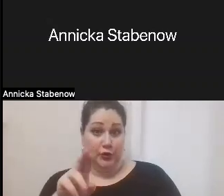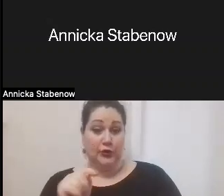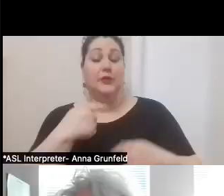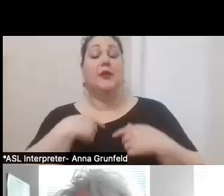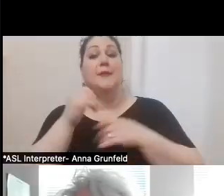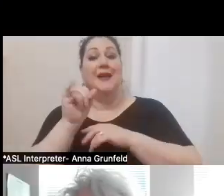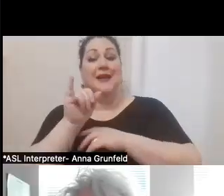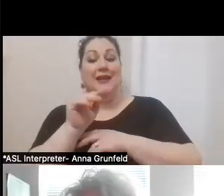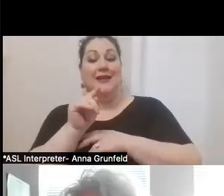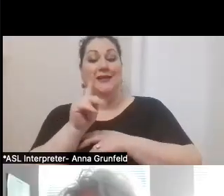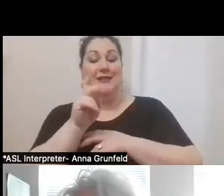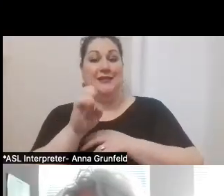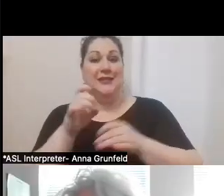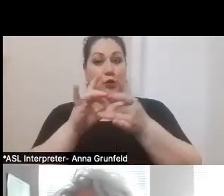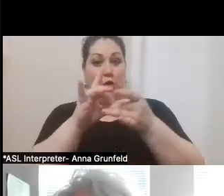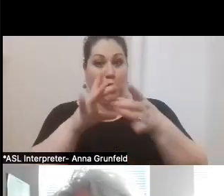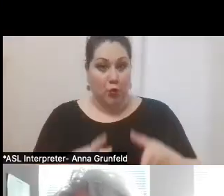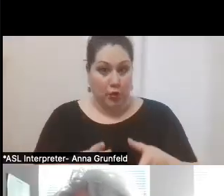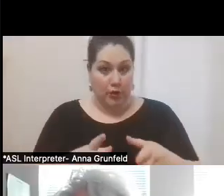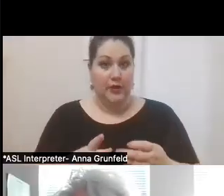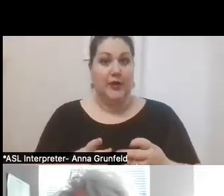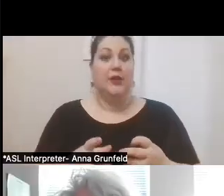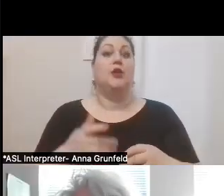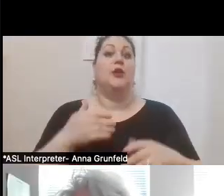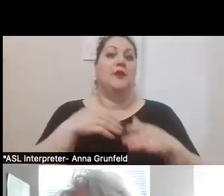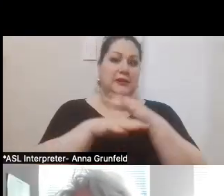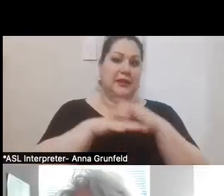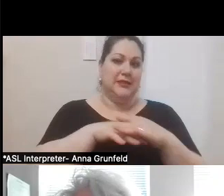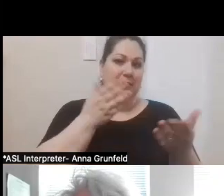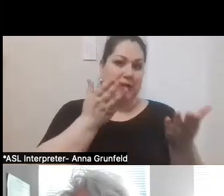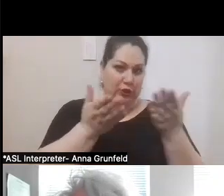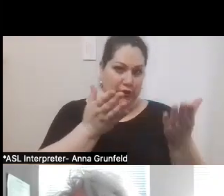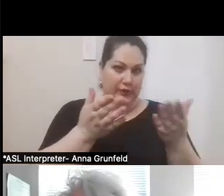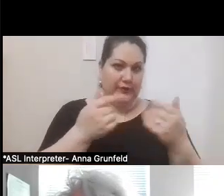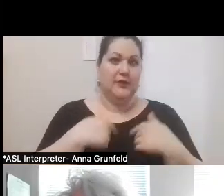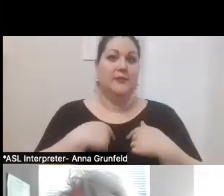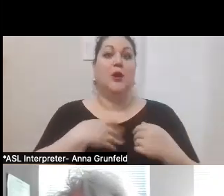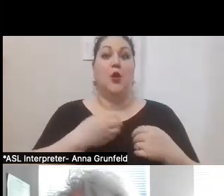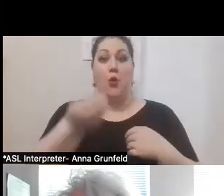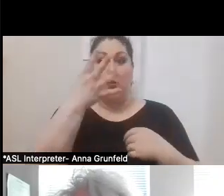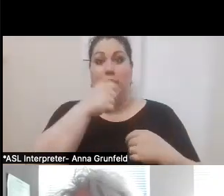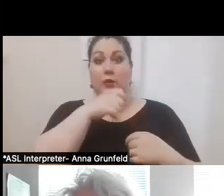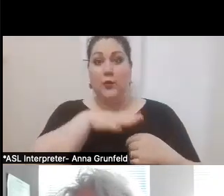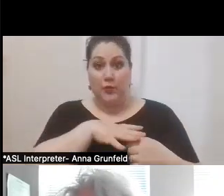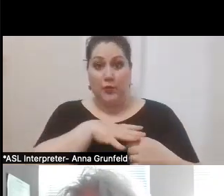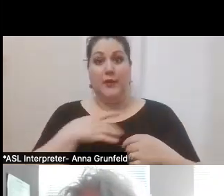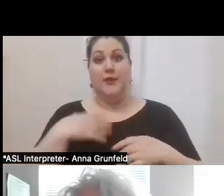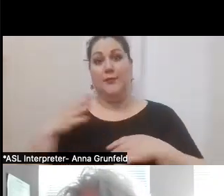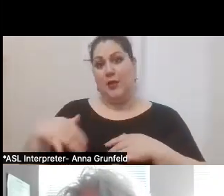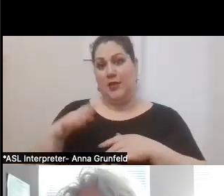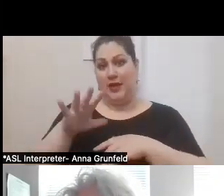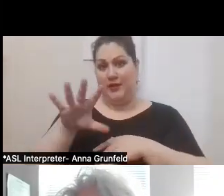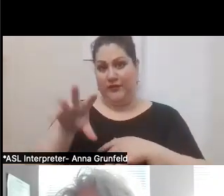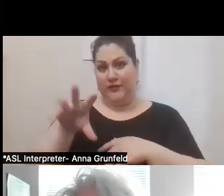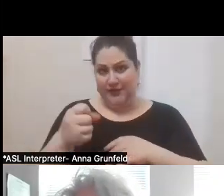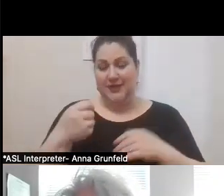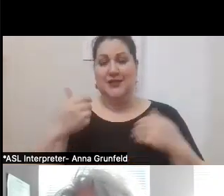I am a white woman in my late 50s with shoulder length silver hair, which is curly and I'm wearing glasses and a black and white shirt.